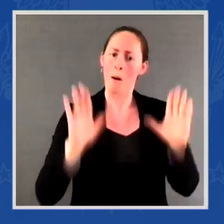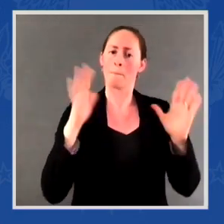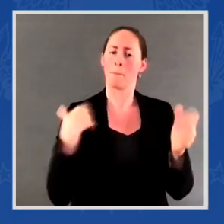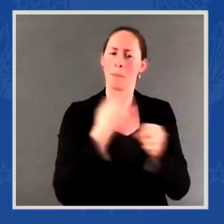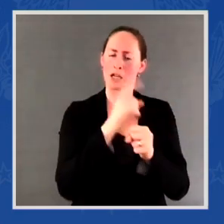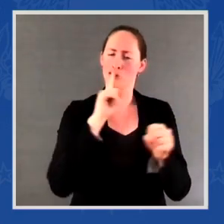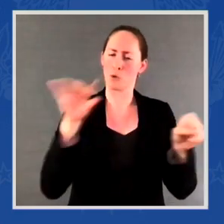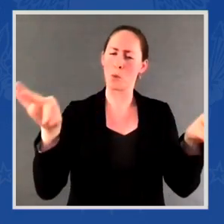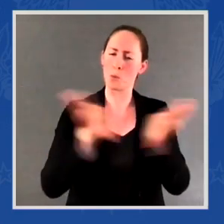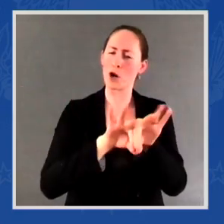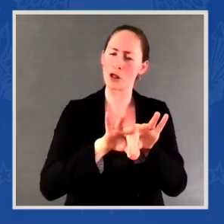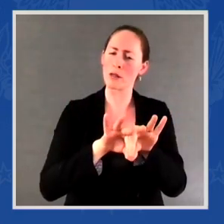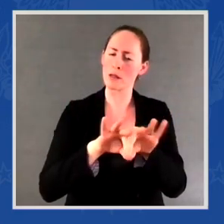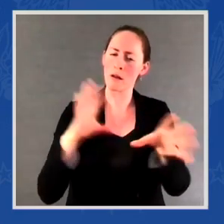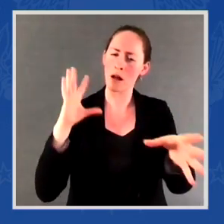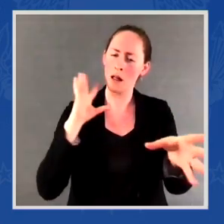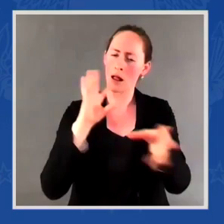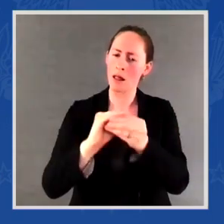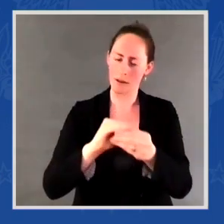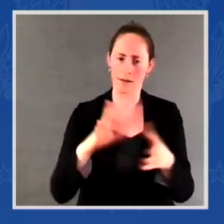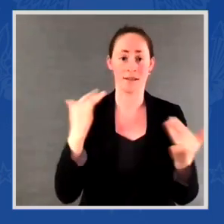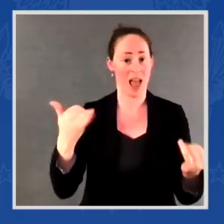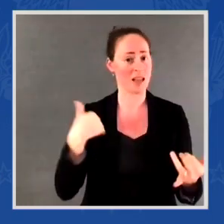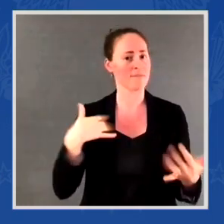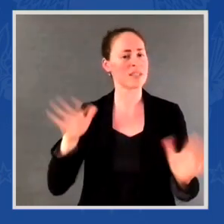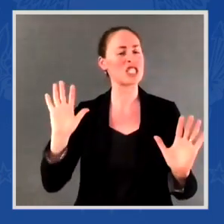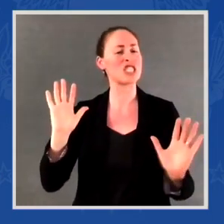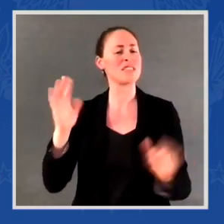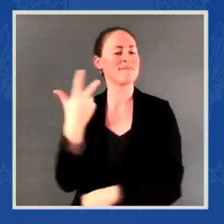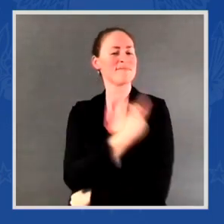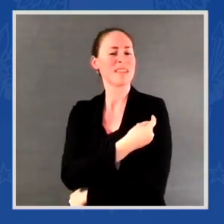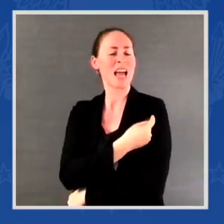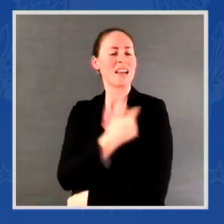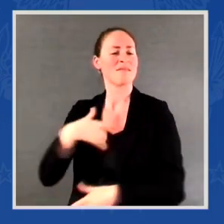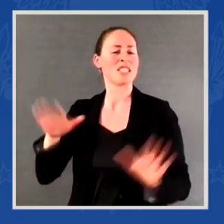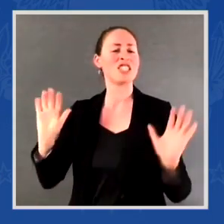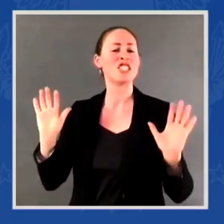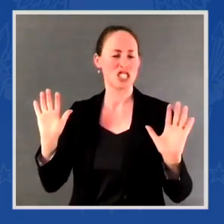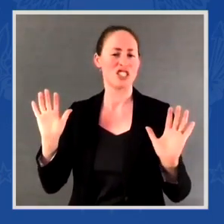those sacrifices still mean the world. That is why I'm so delighted